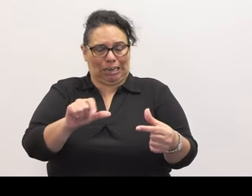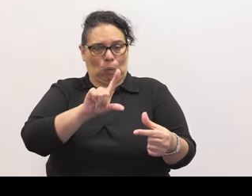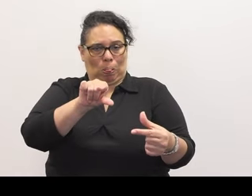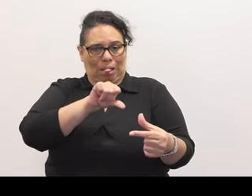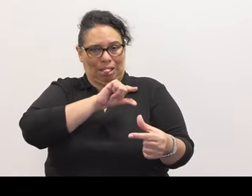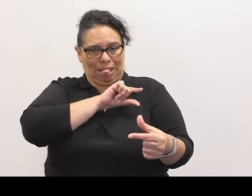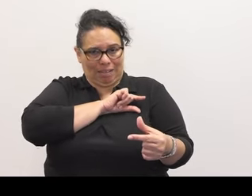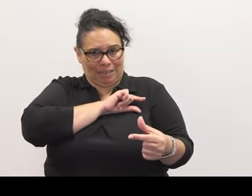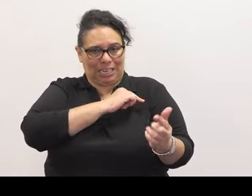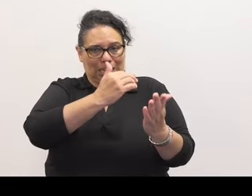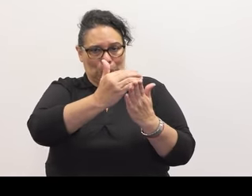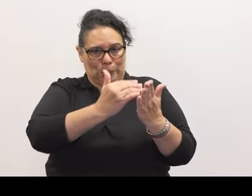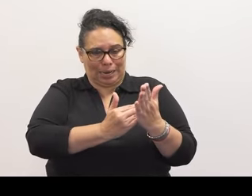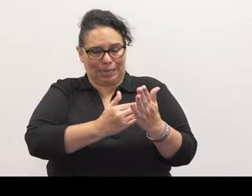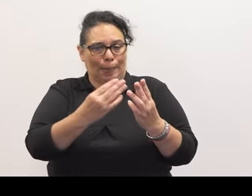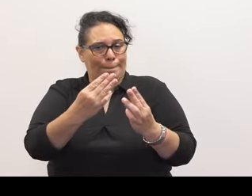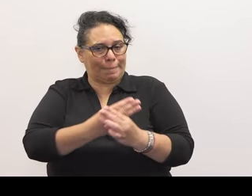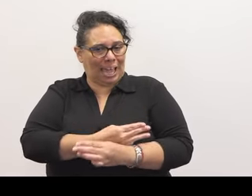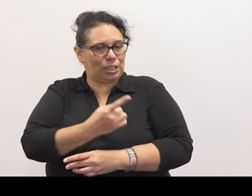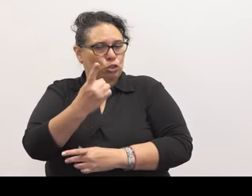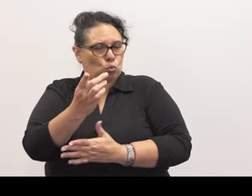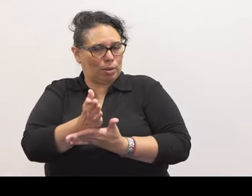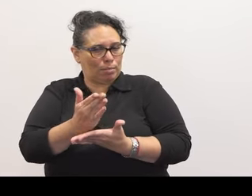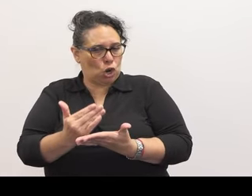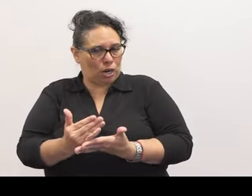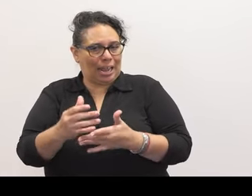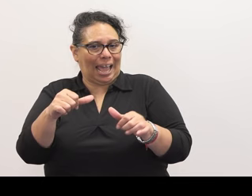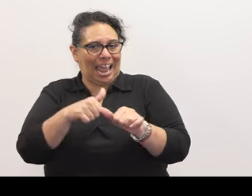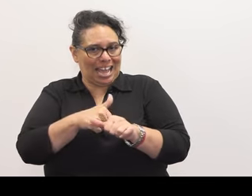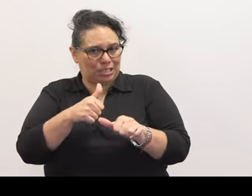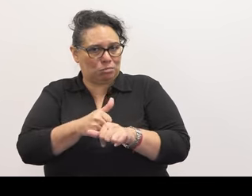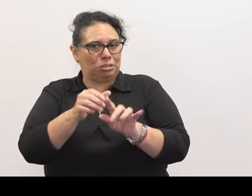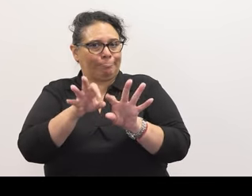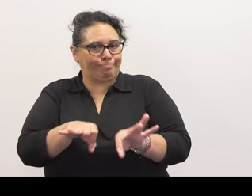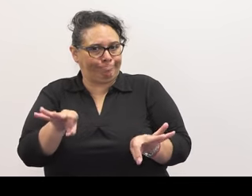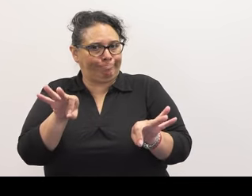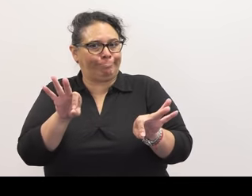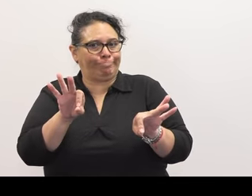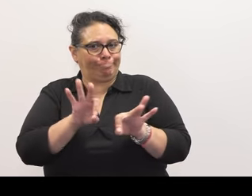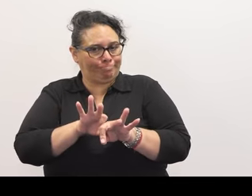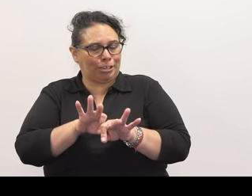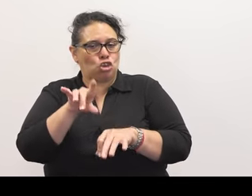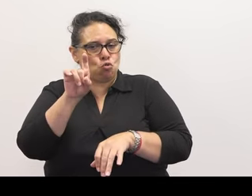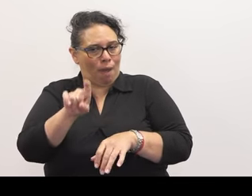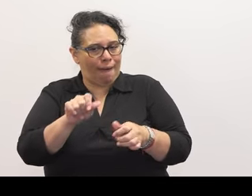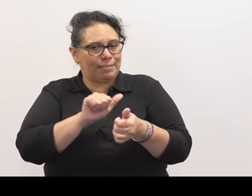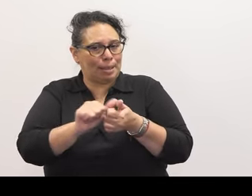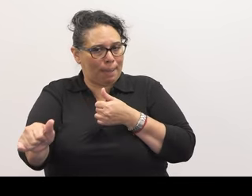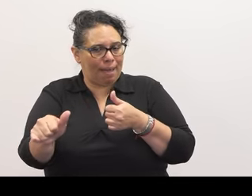[Diana Craighead] Right. [Jill Baker] And algebra is definitely an important aspect. You have to pass algebra and if you.